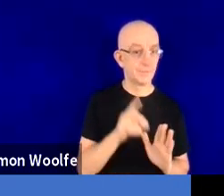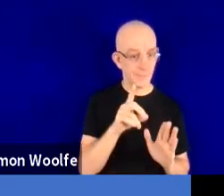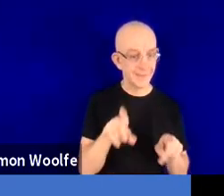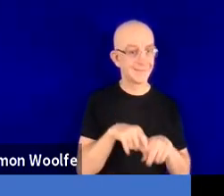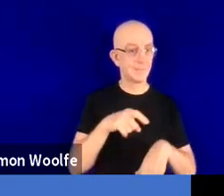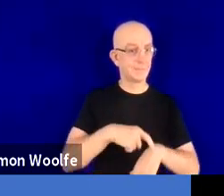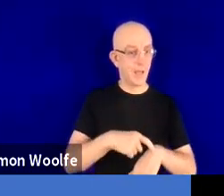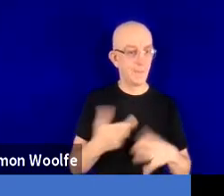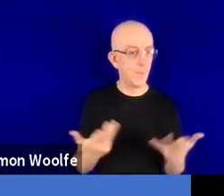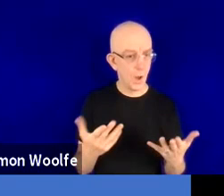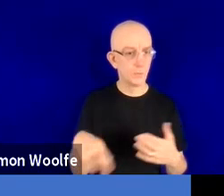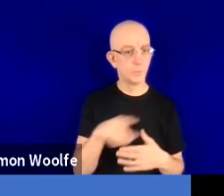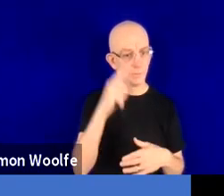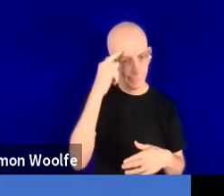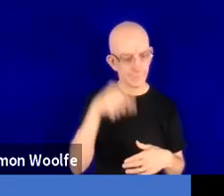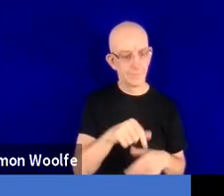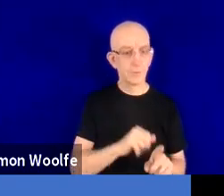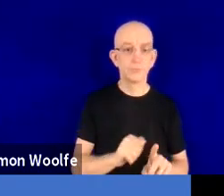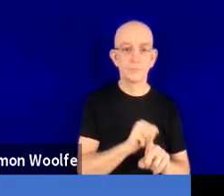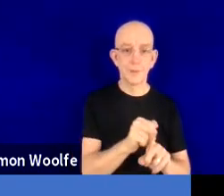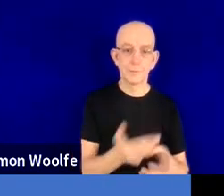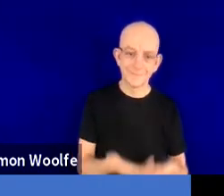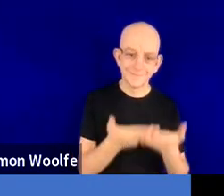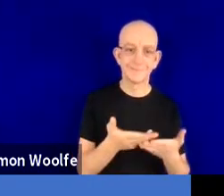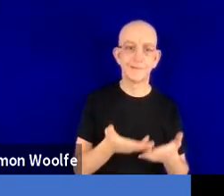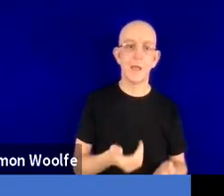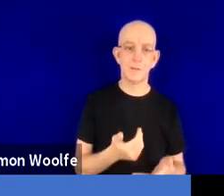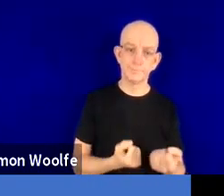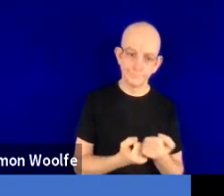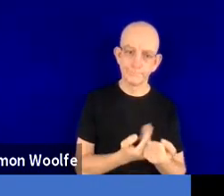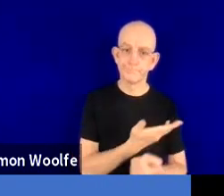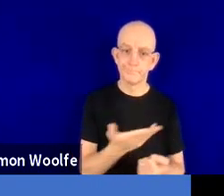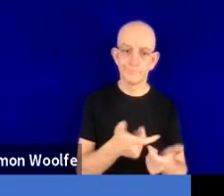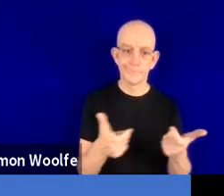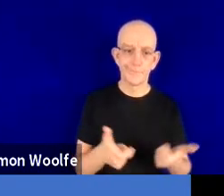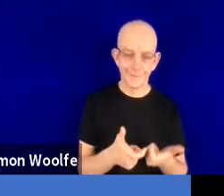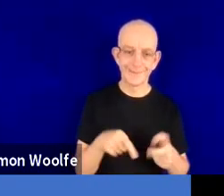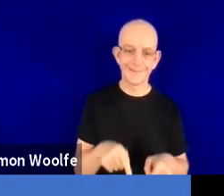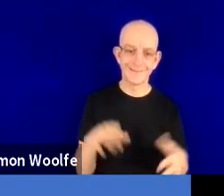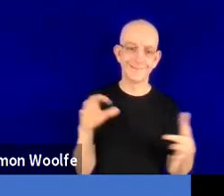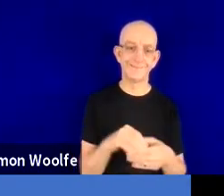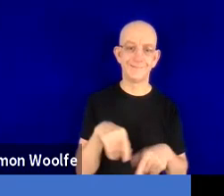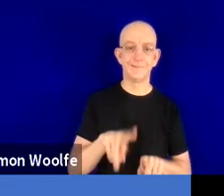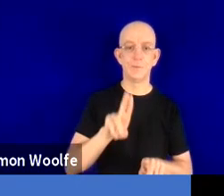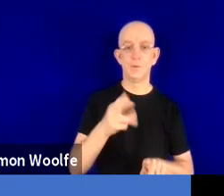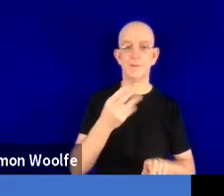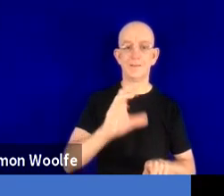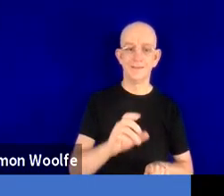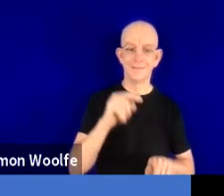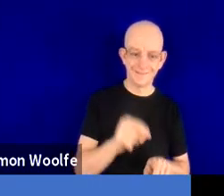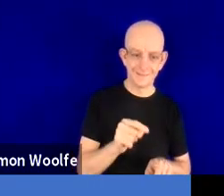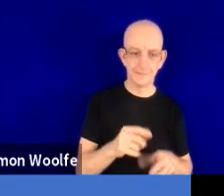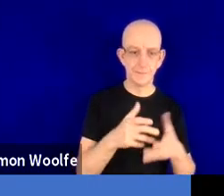Many health insurance teams are reluctant to include too many assistive devices because we will pay for it. It's sustainable